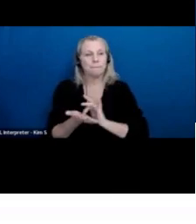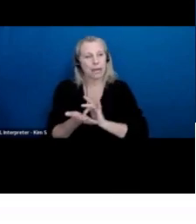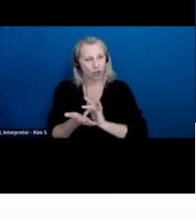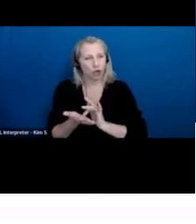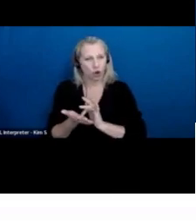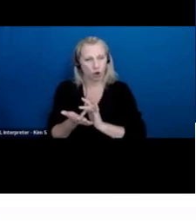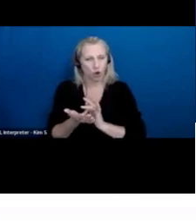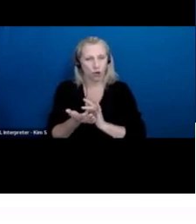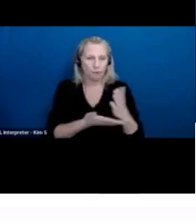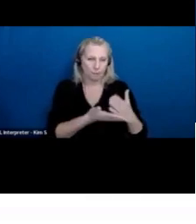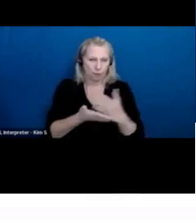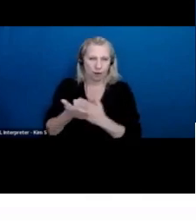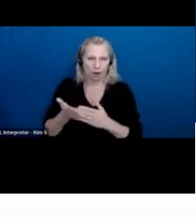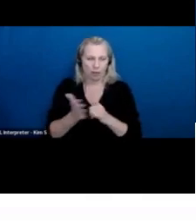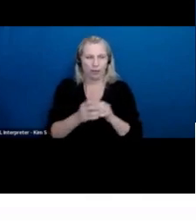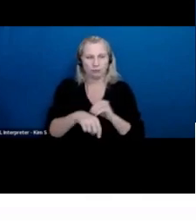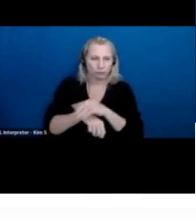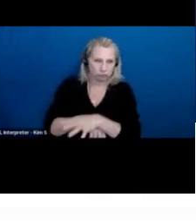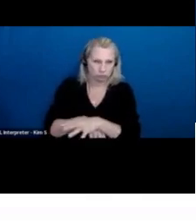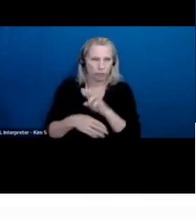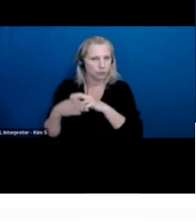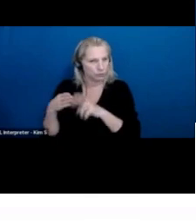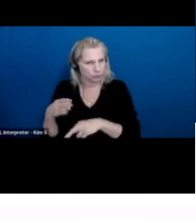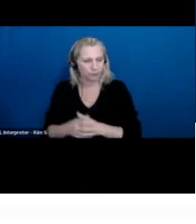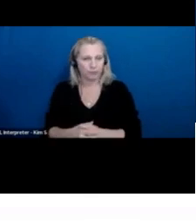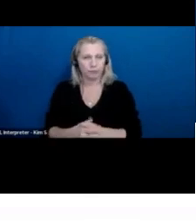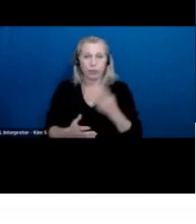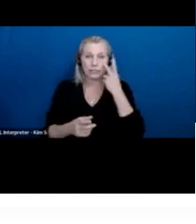how health outcomes. So when you look at the wheel, you see